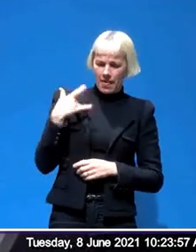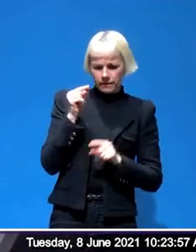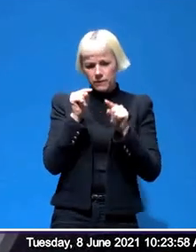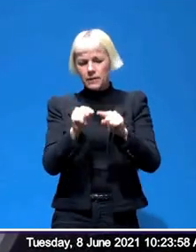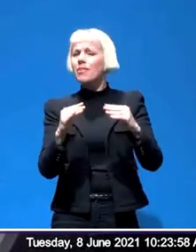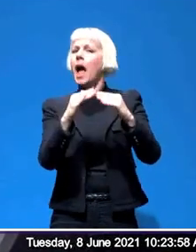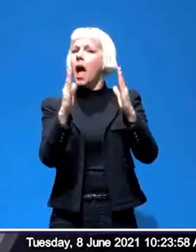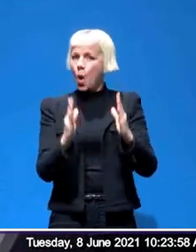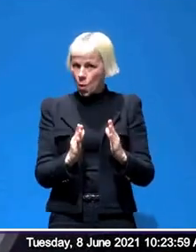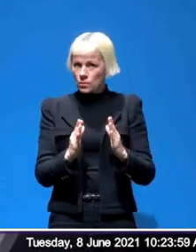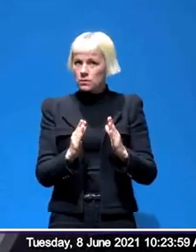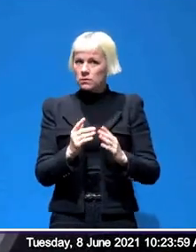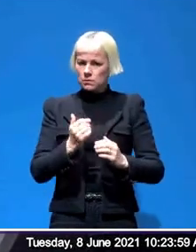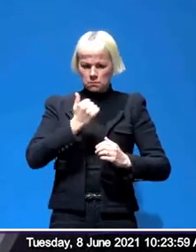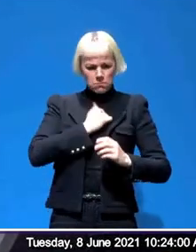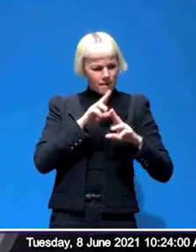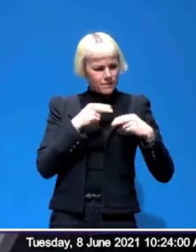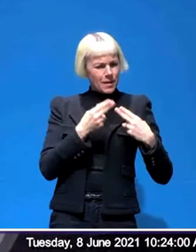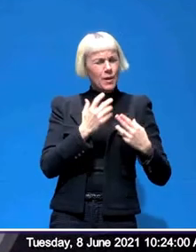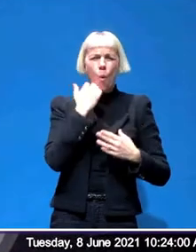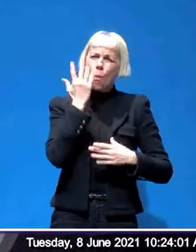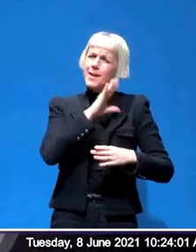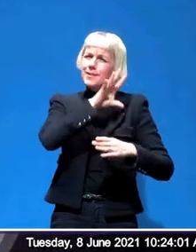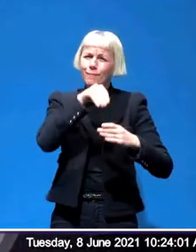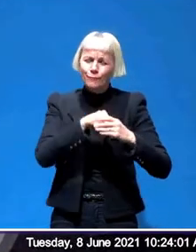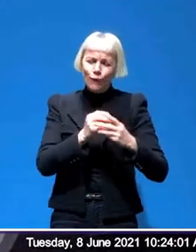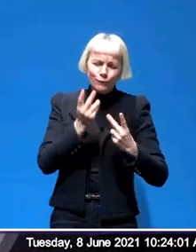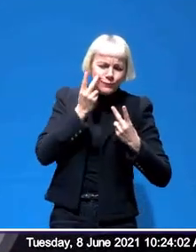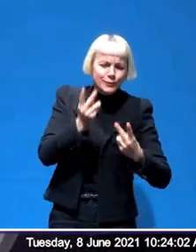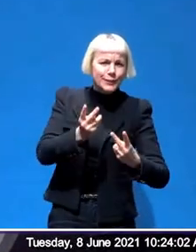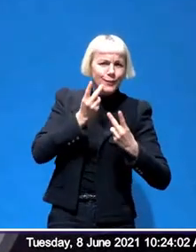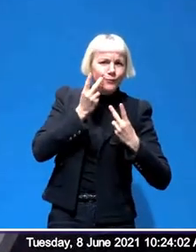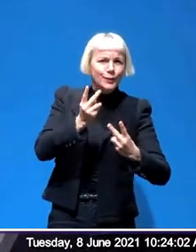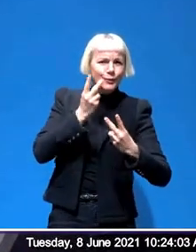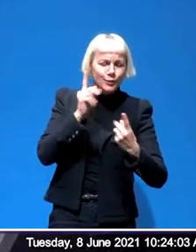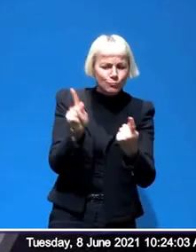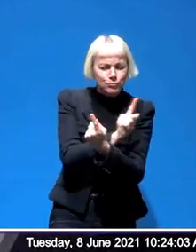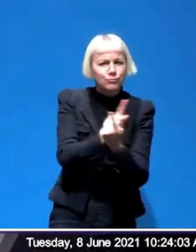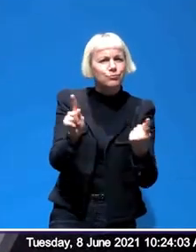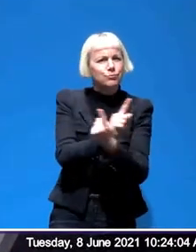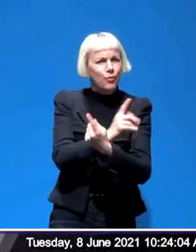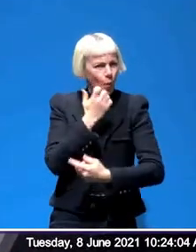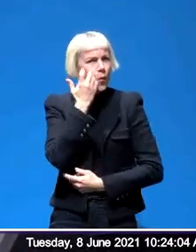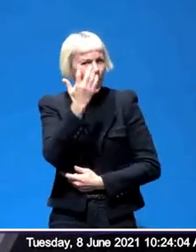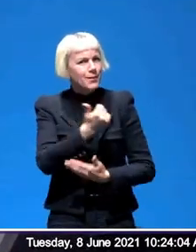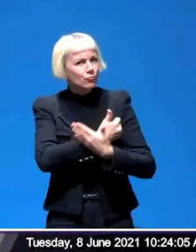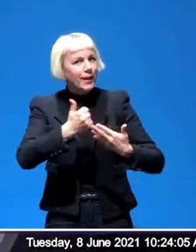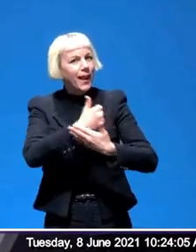and I maintained very active involvement in his life. Daniel had regular visits from his family, generally